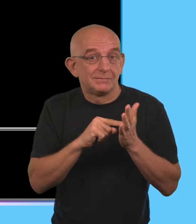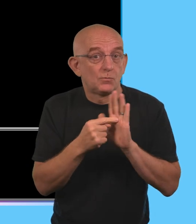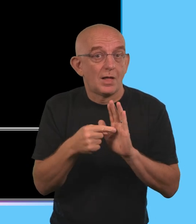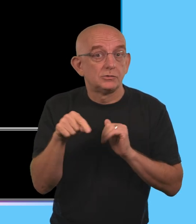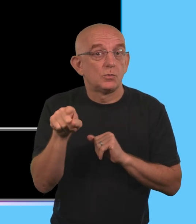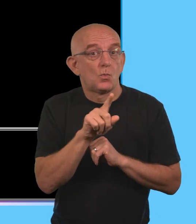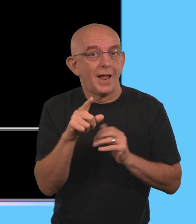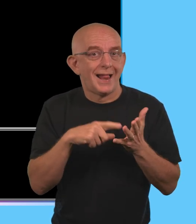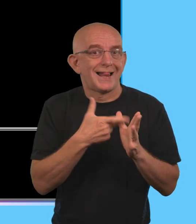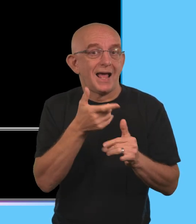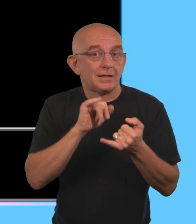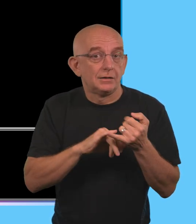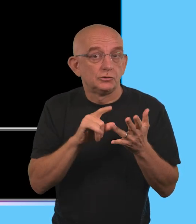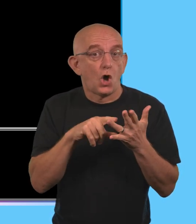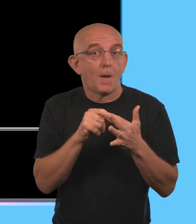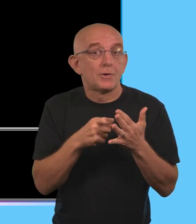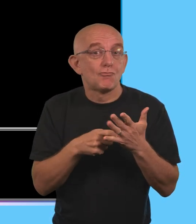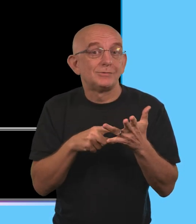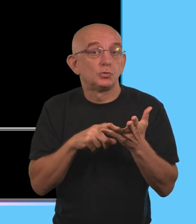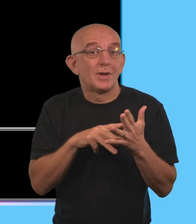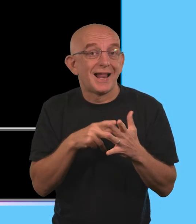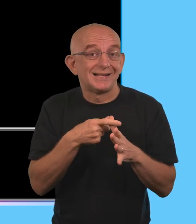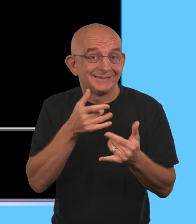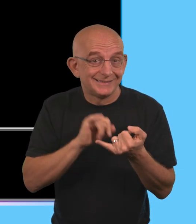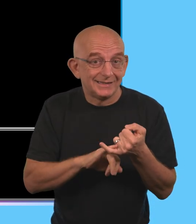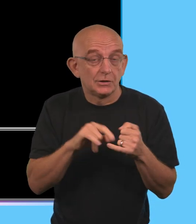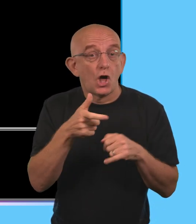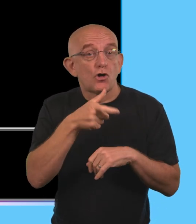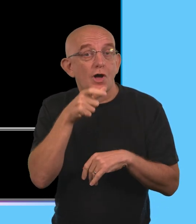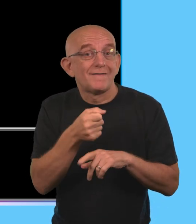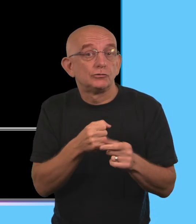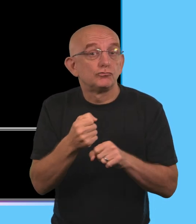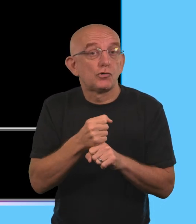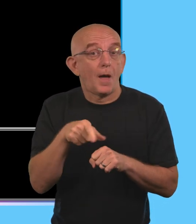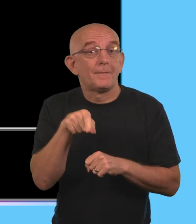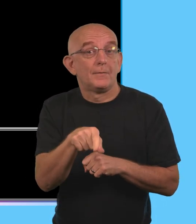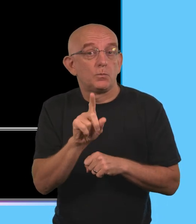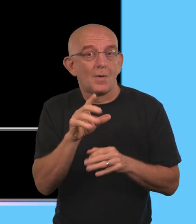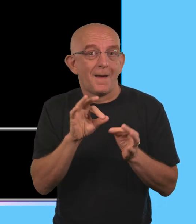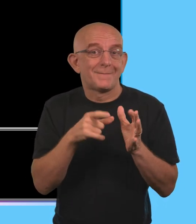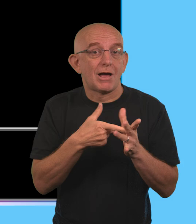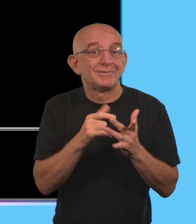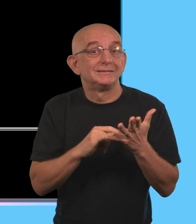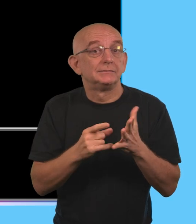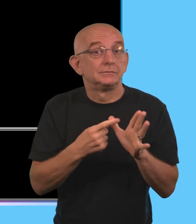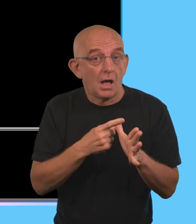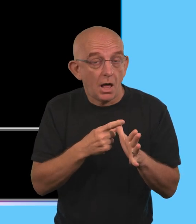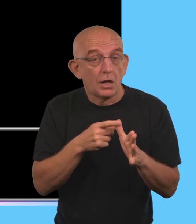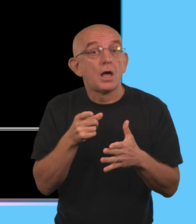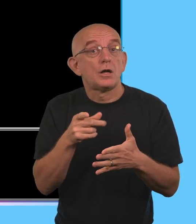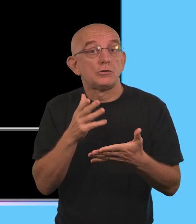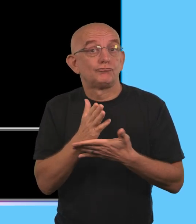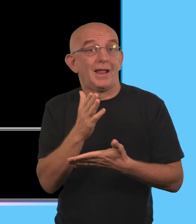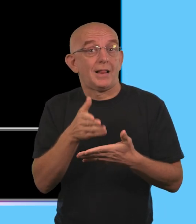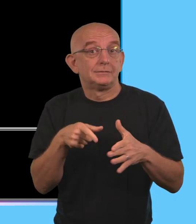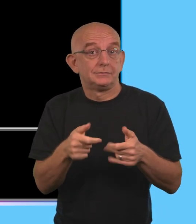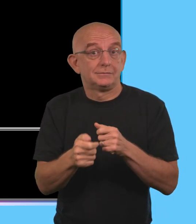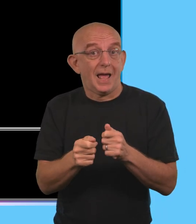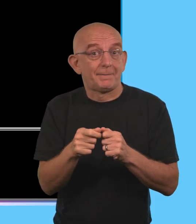The trading simulator set on a lake was called Lacus Opertunitas. The coffee shop game was called Barista.